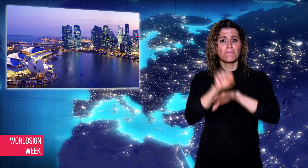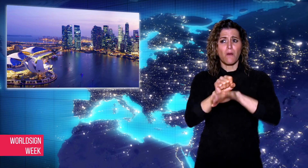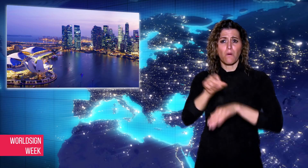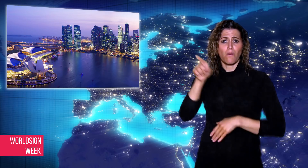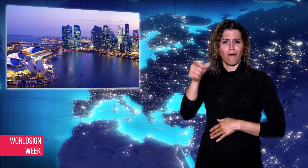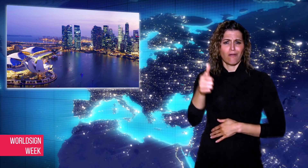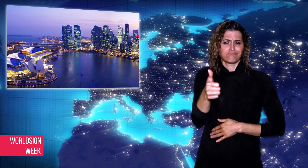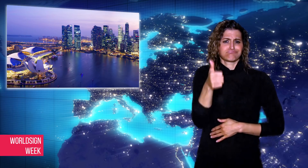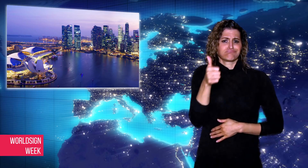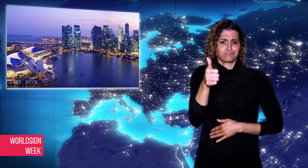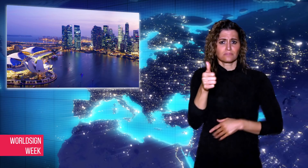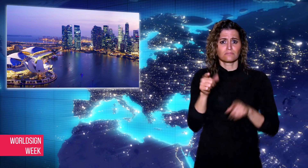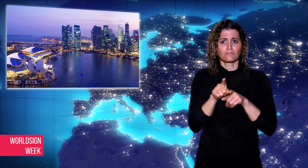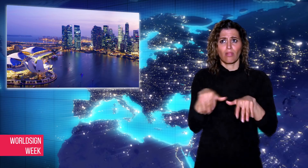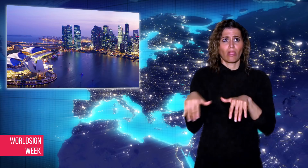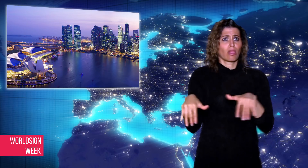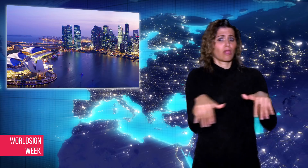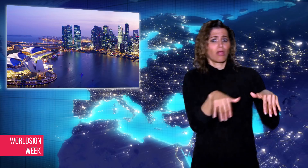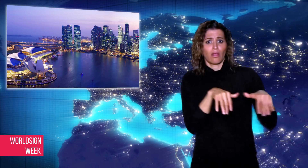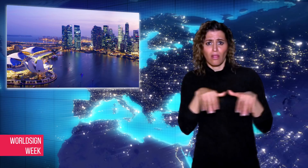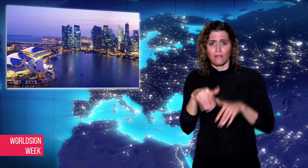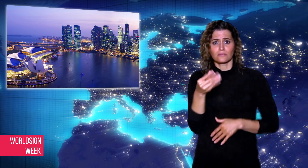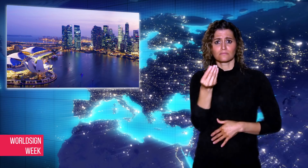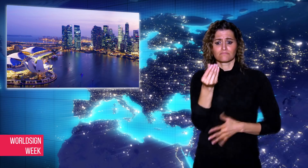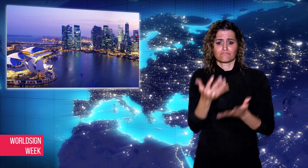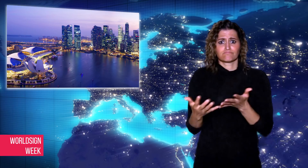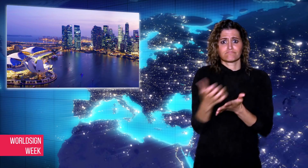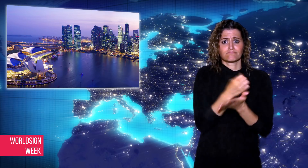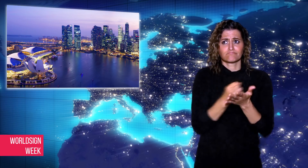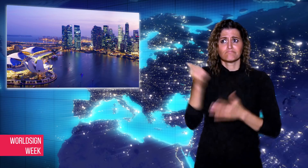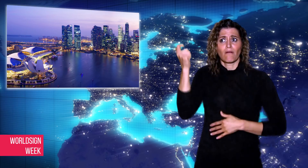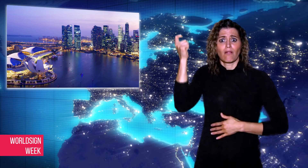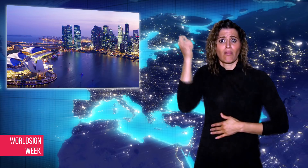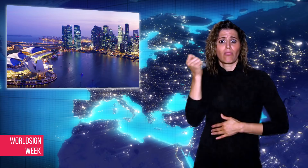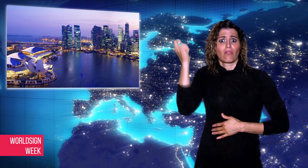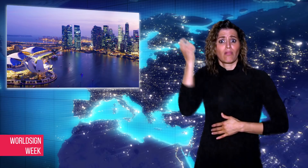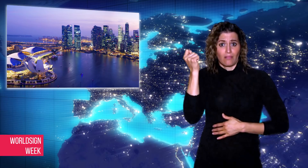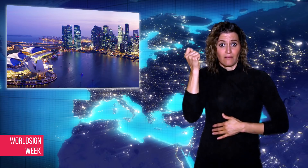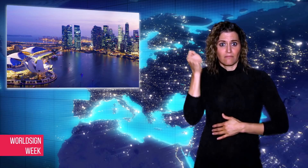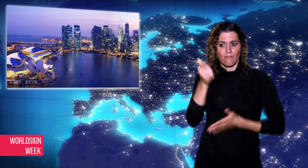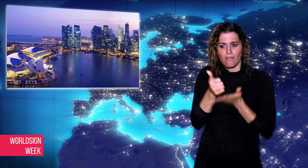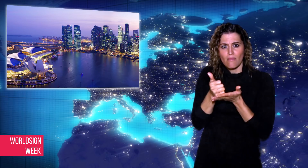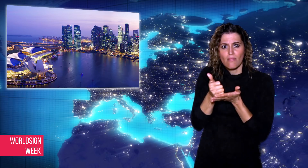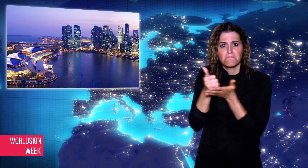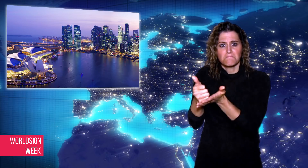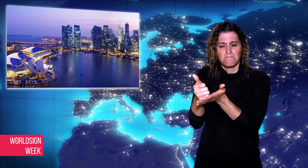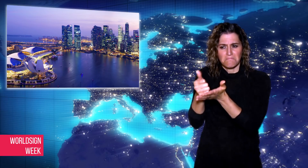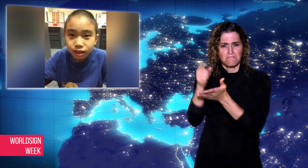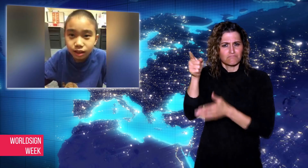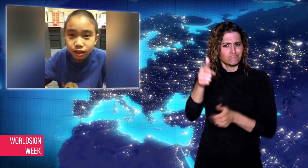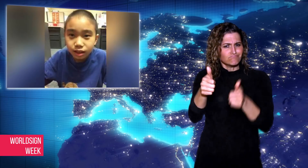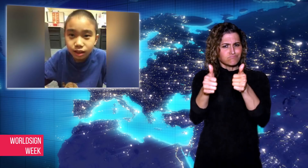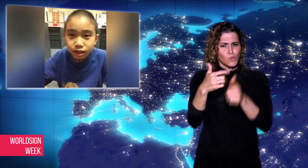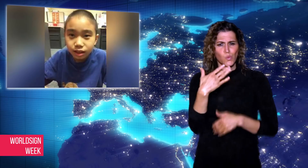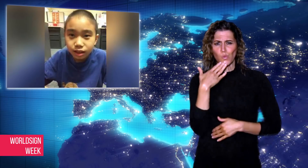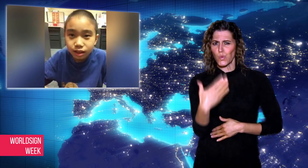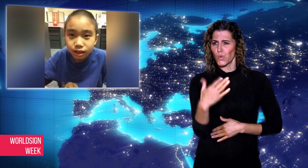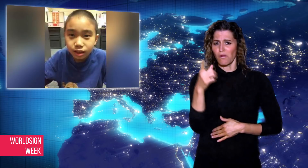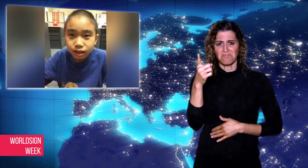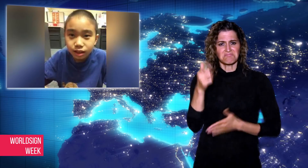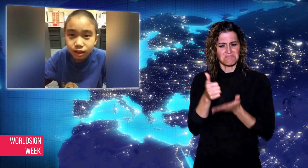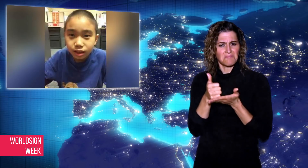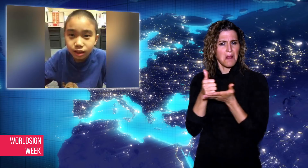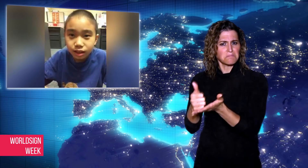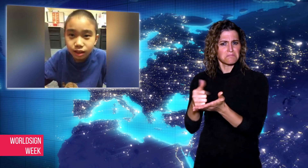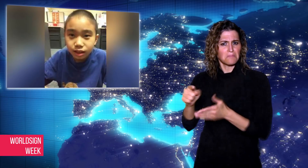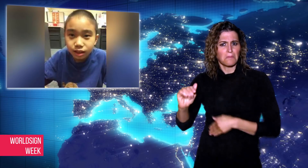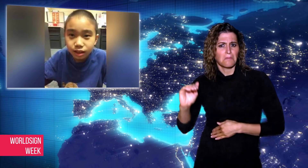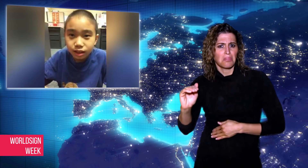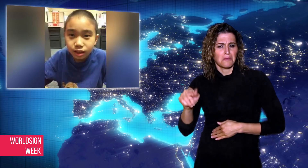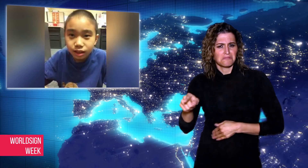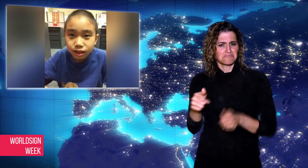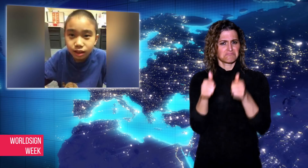welfare system would look after his